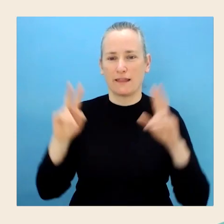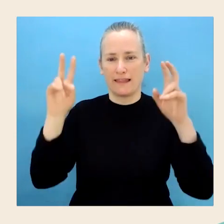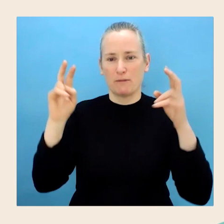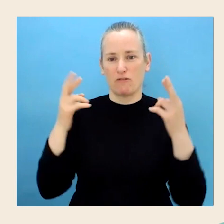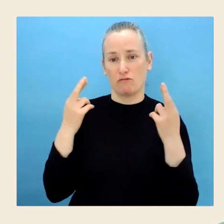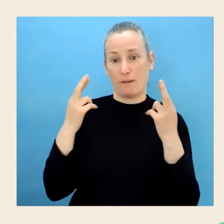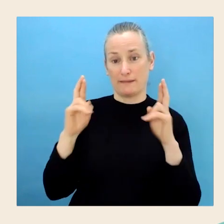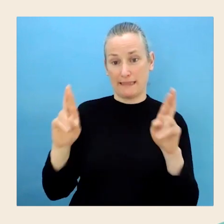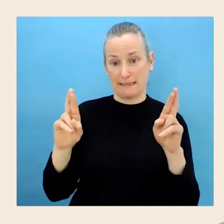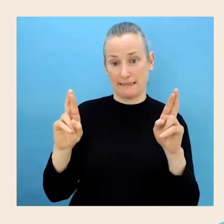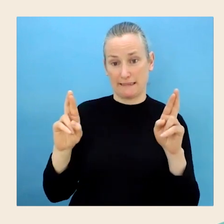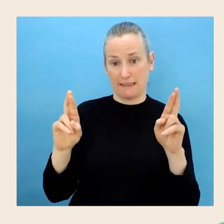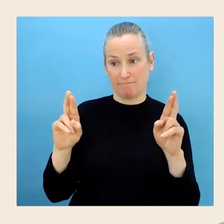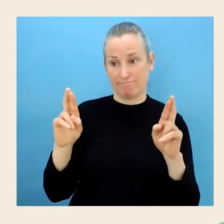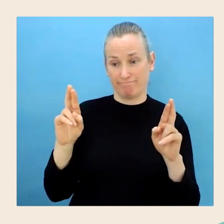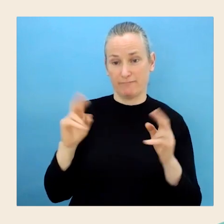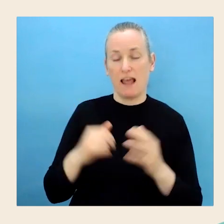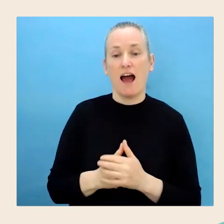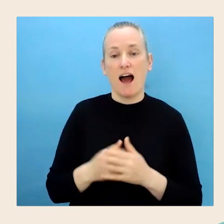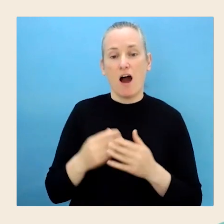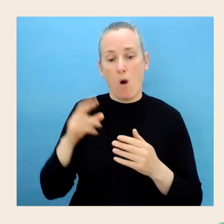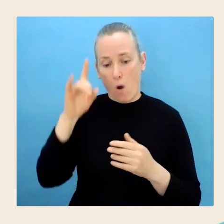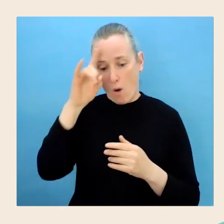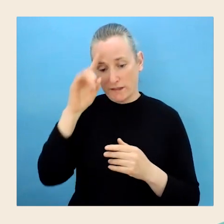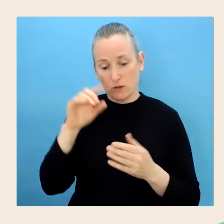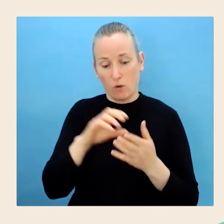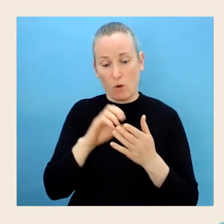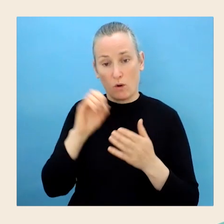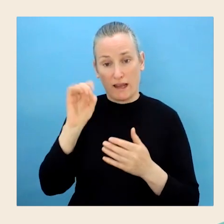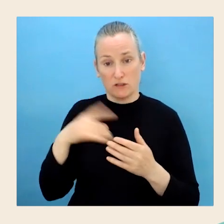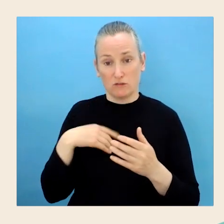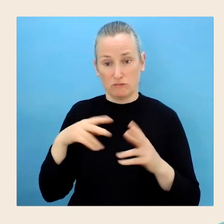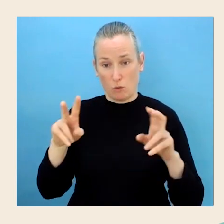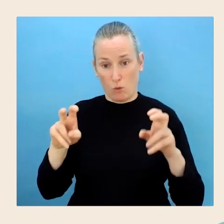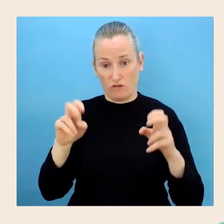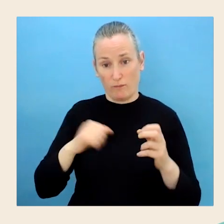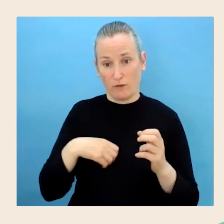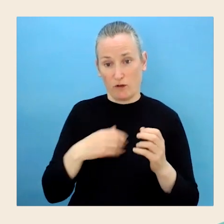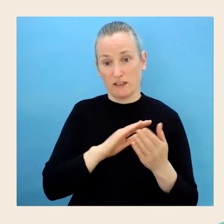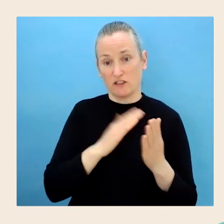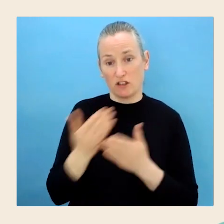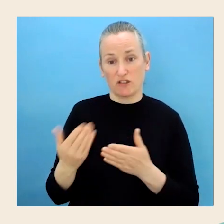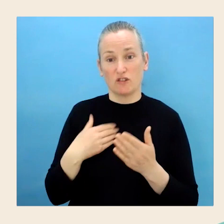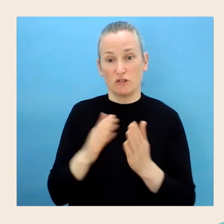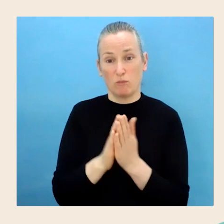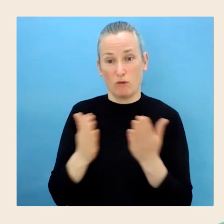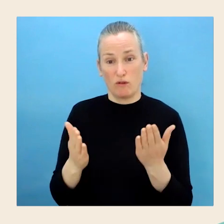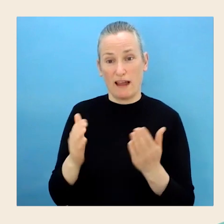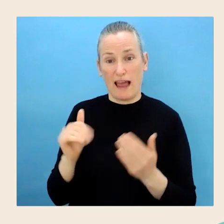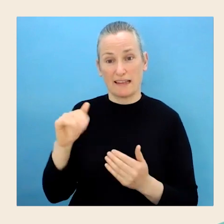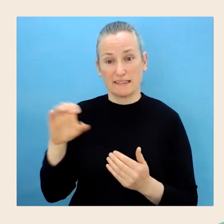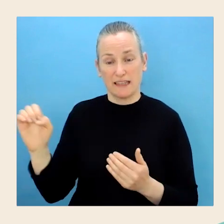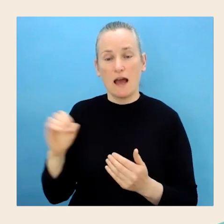from your introduction to the anthology, Alice, but I think it's important for people to hear that you say, "I believe I am living in a time